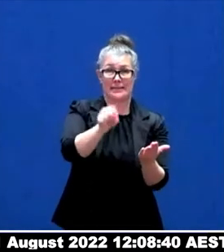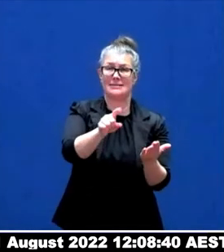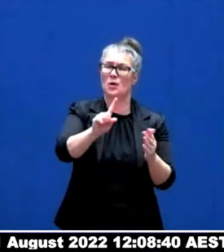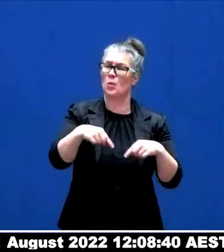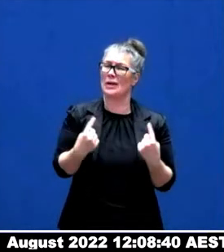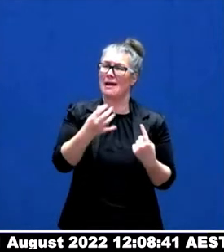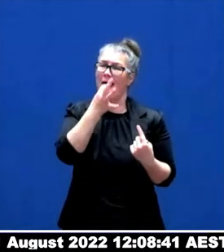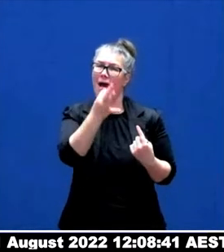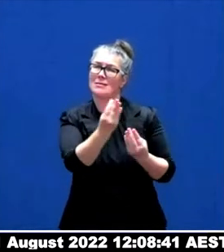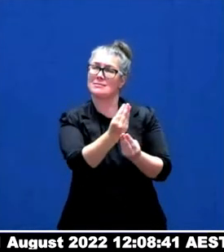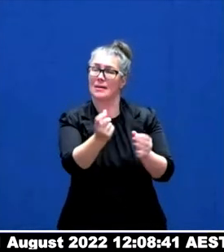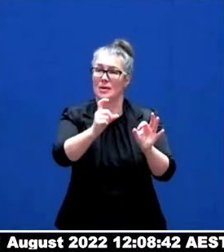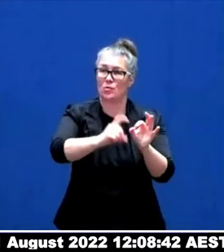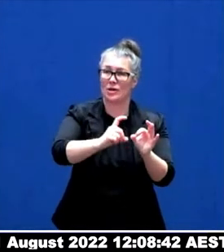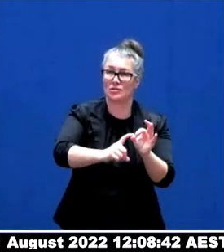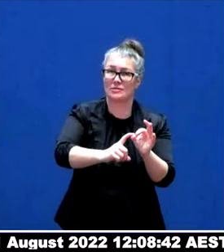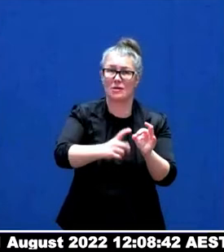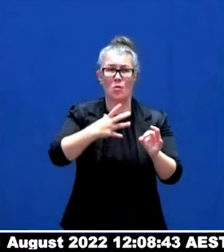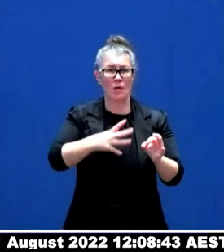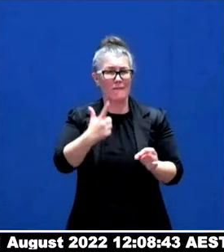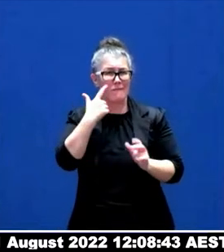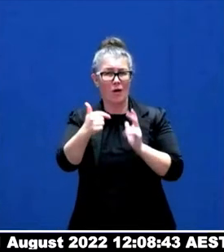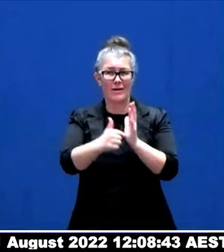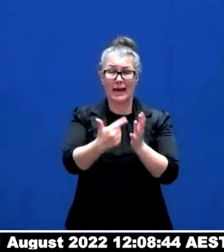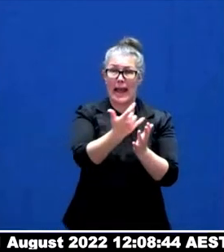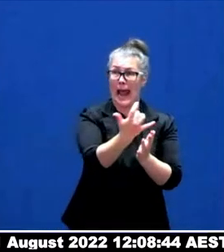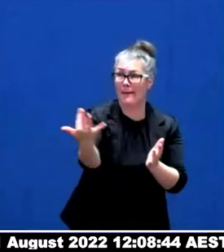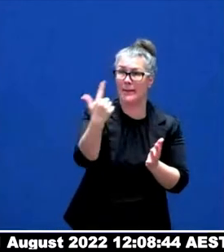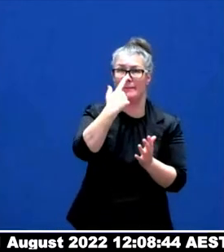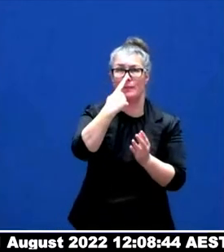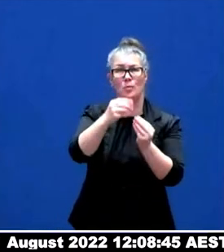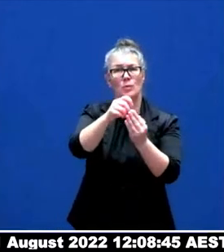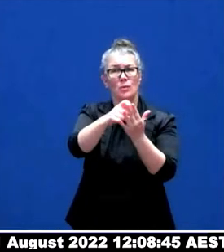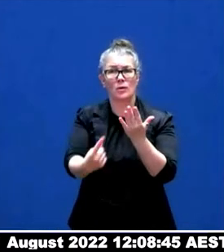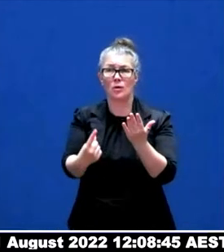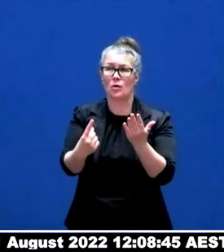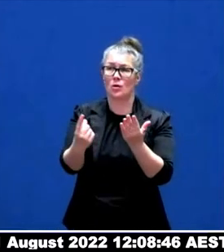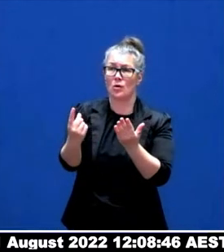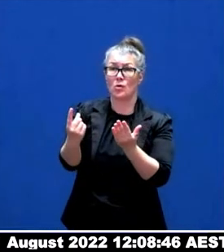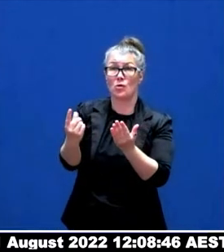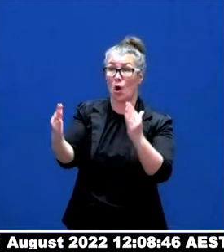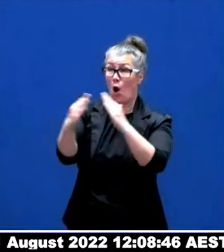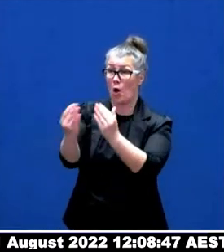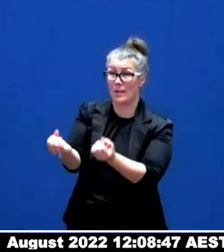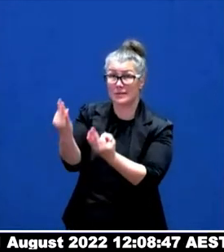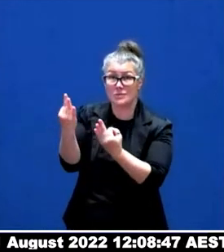just to get a sense of the prevalence of people with disability who are homeless or at risk of homelessness in New South Wales.